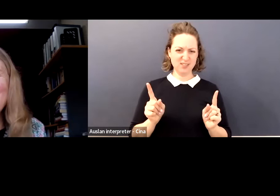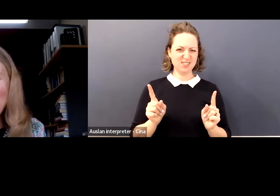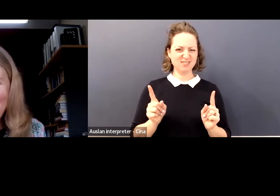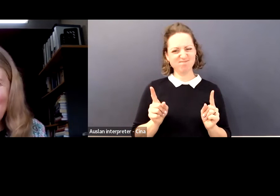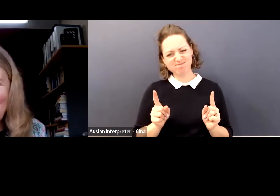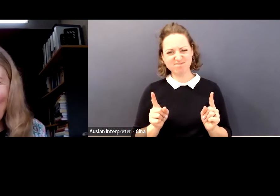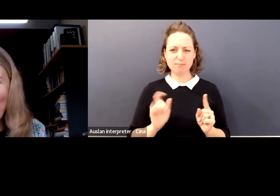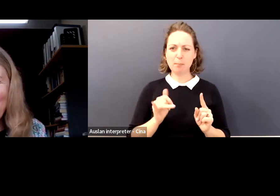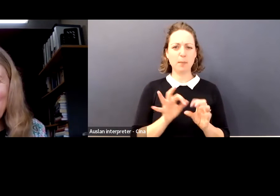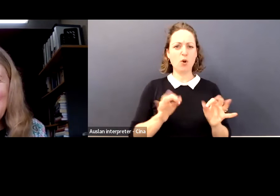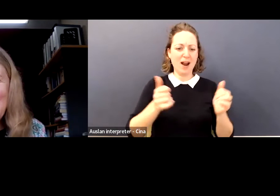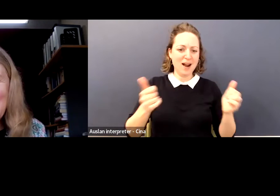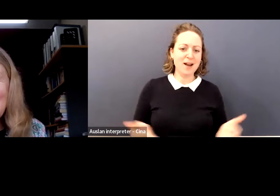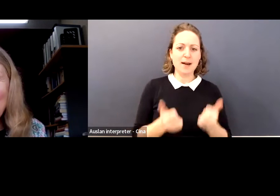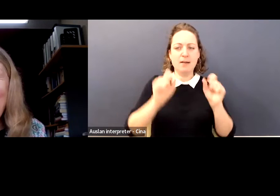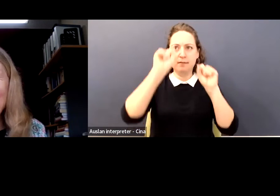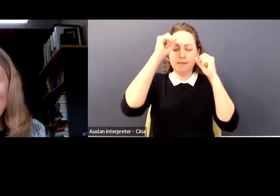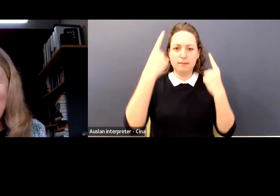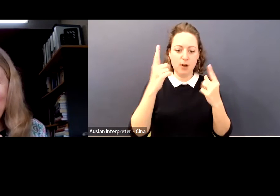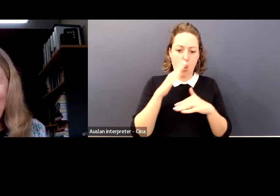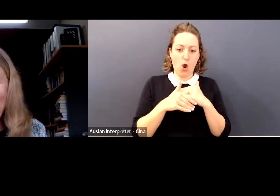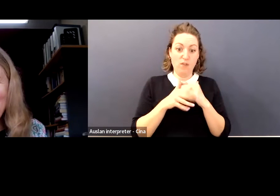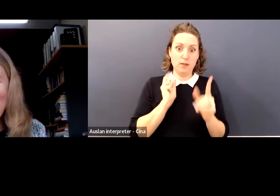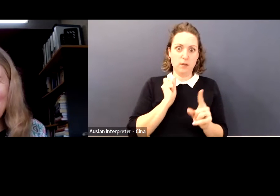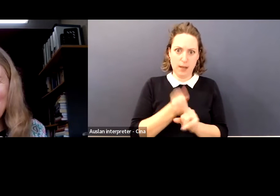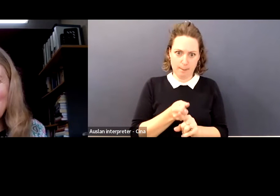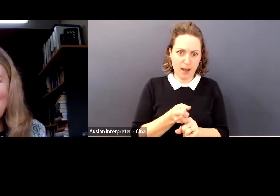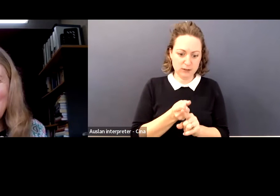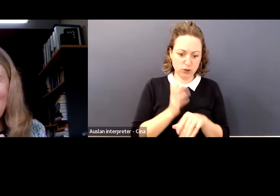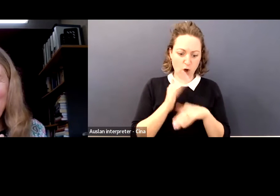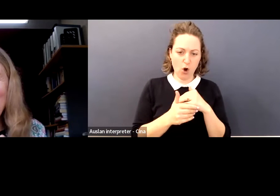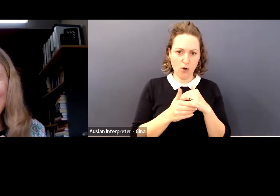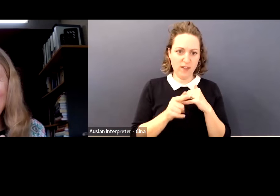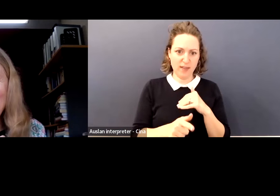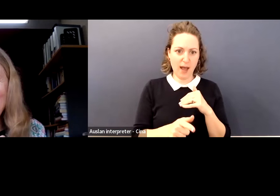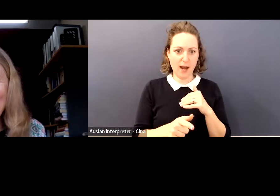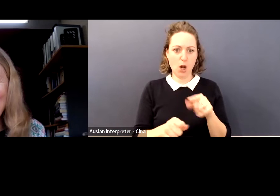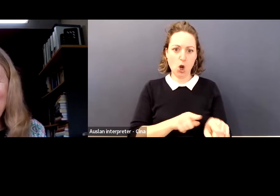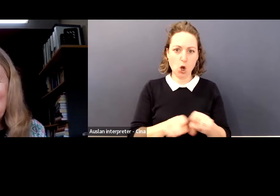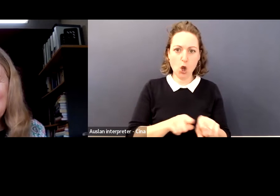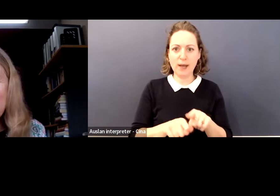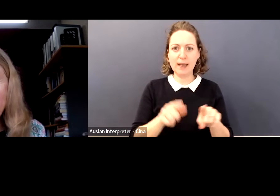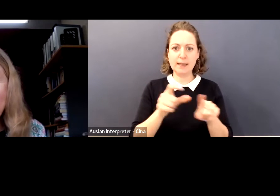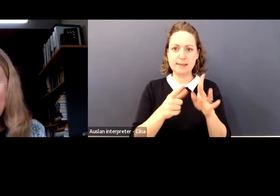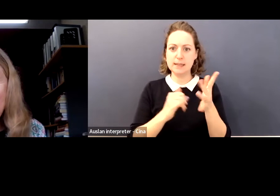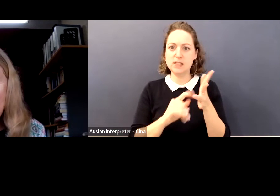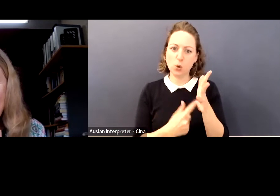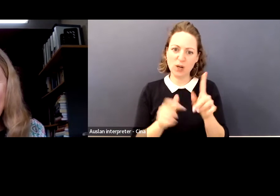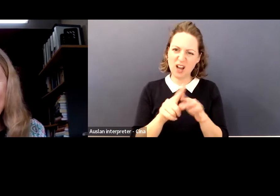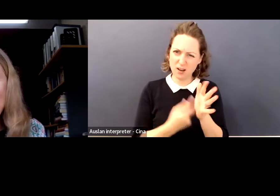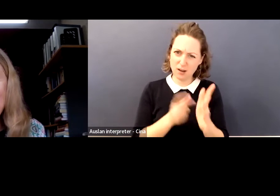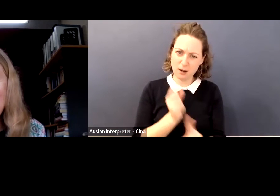give a sense of the gravity that for some students their learning disorder presents. So it really is